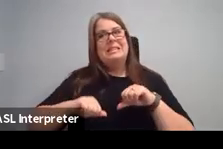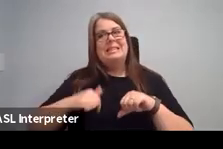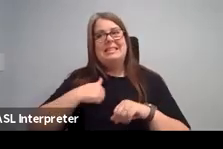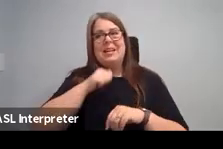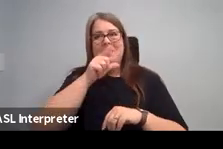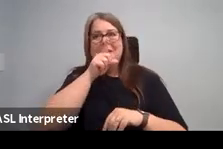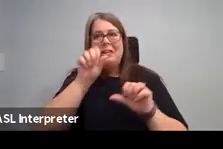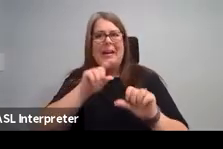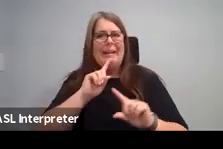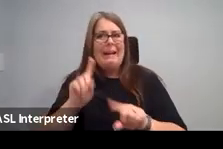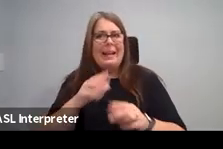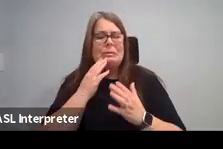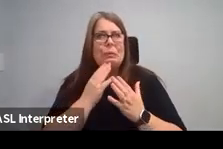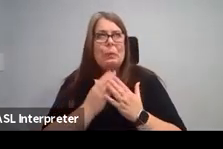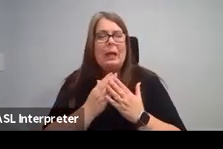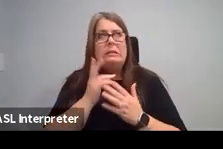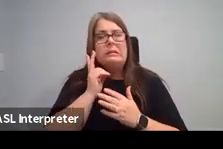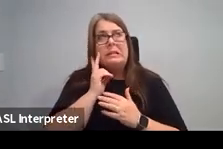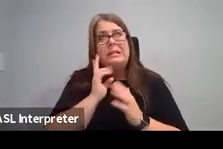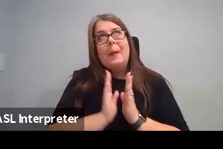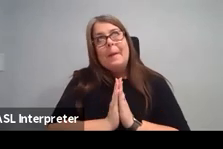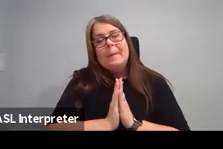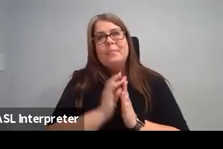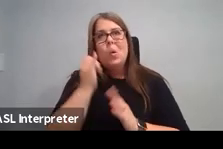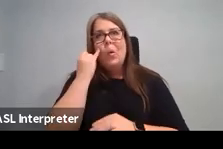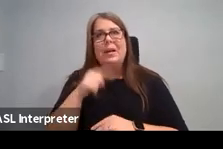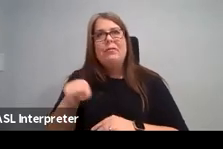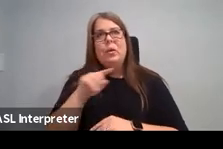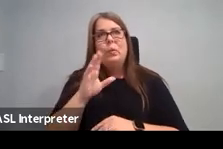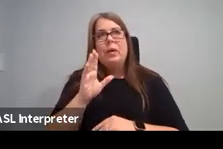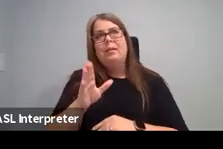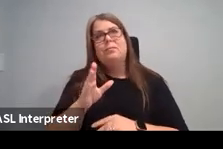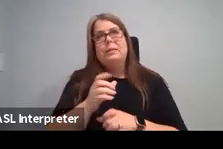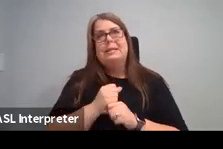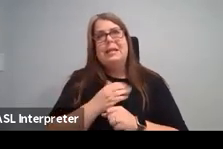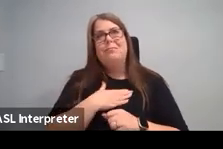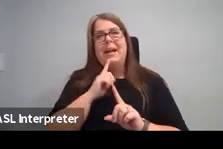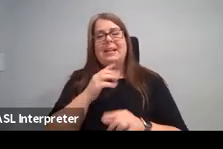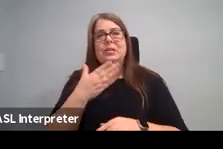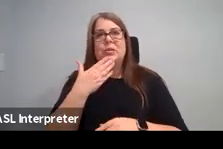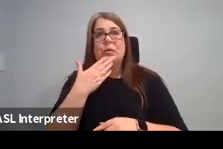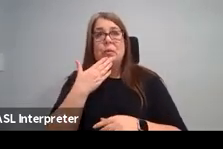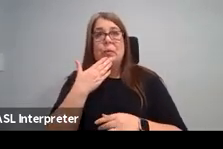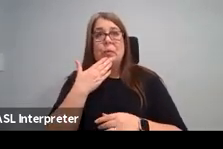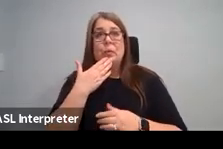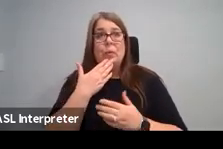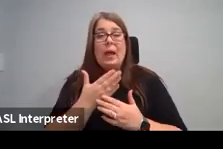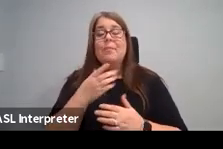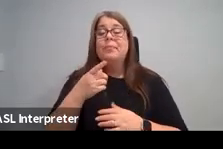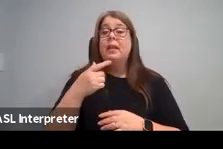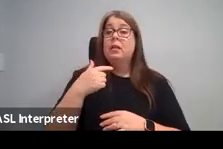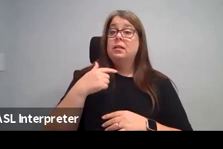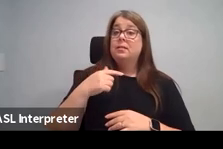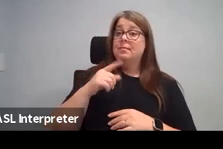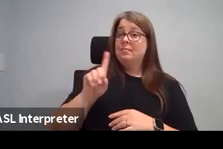Allison Frenzel : Or if that my answer will be well received. I guess I should say so we're being asked to develop a hybrid model we're only half the students come in and the other half are at home.